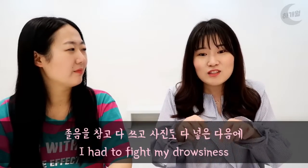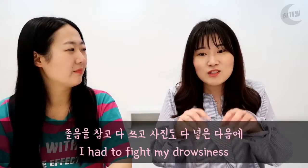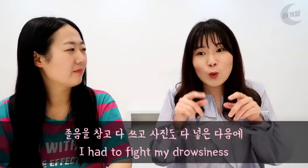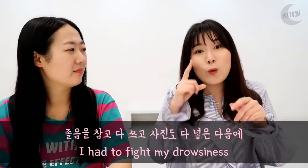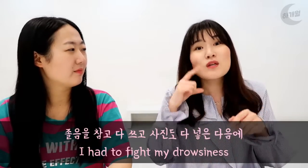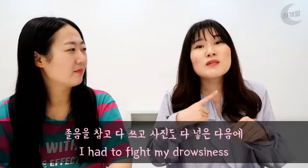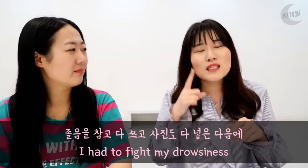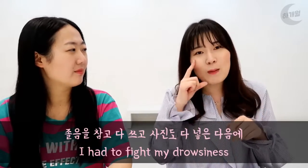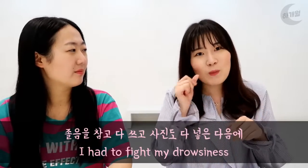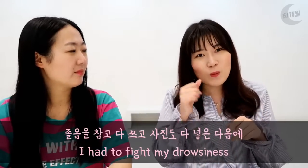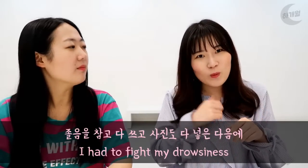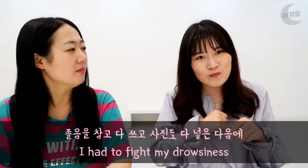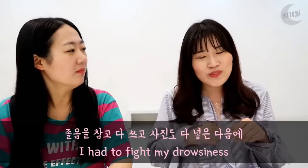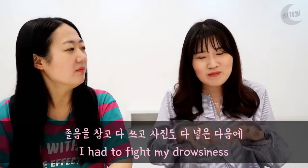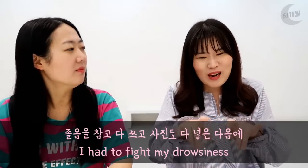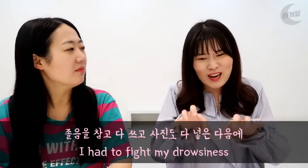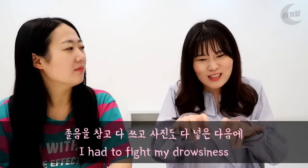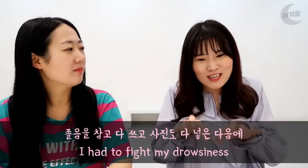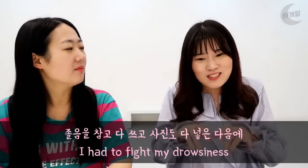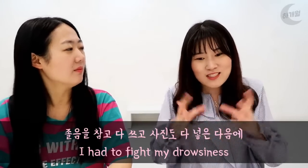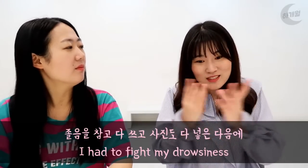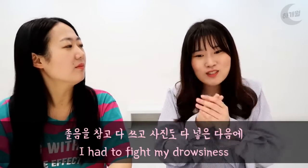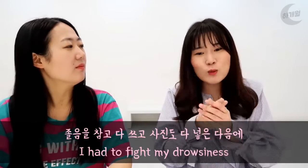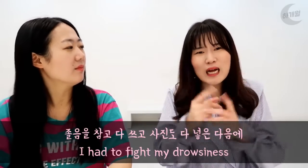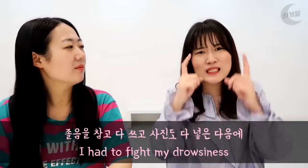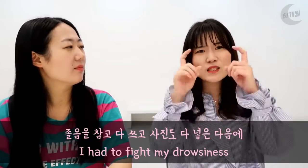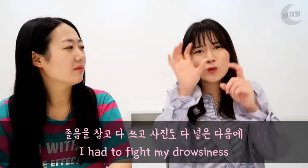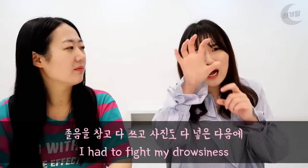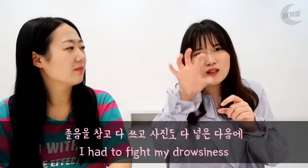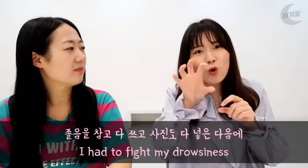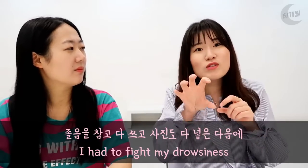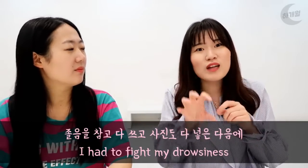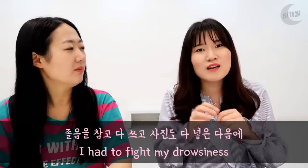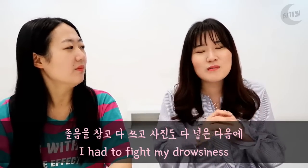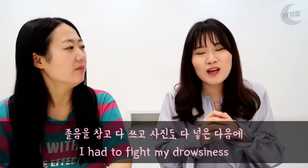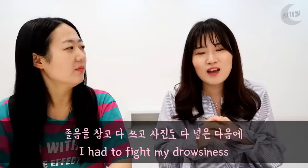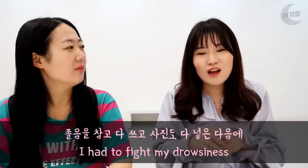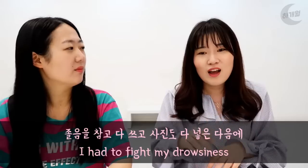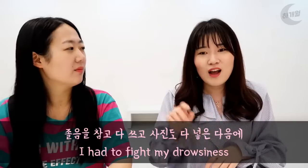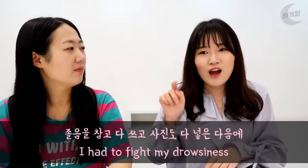I had to fight my drowsiness